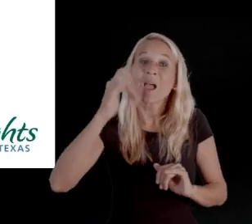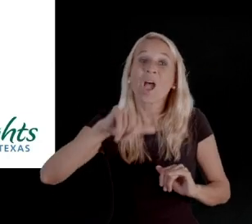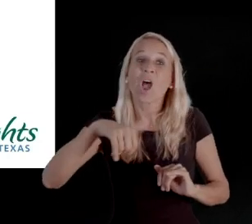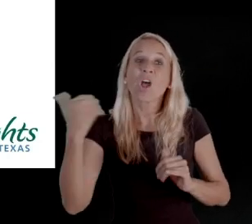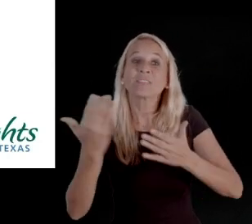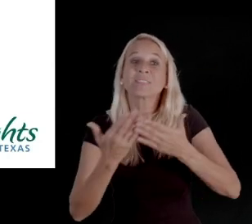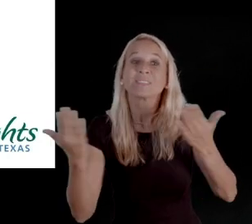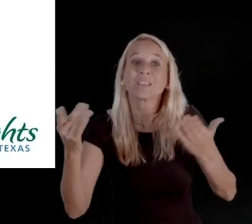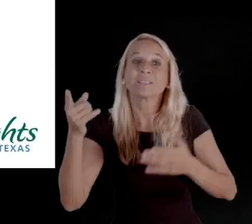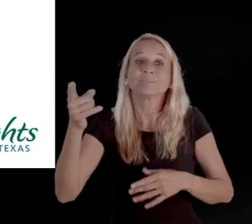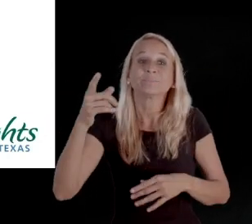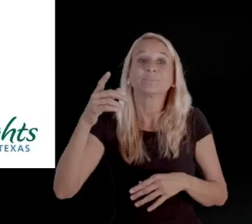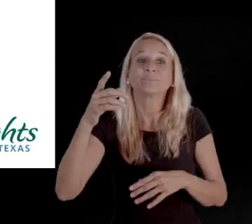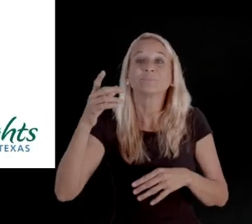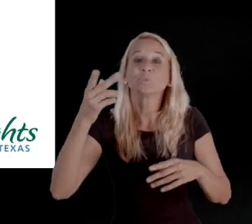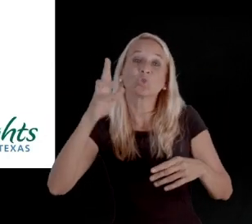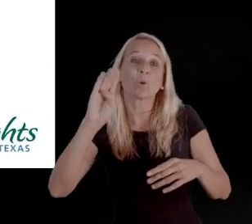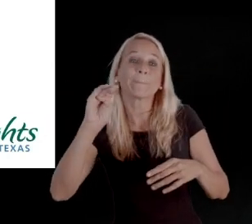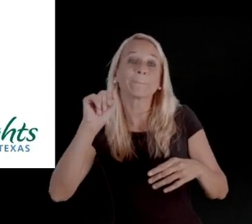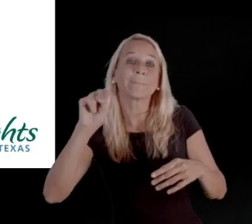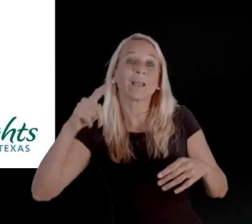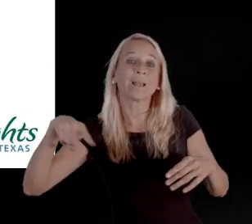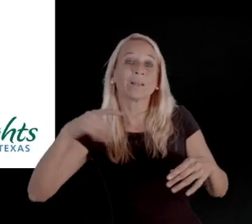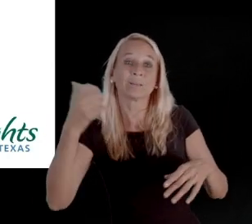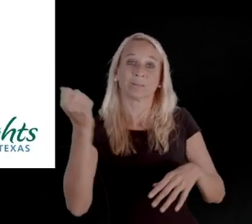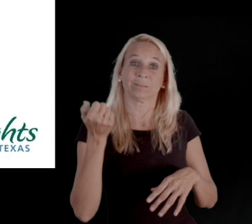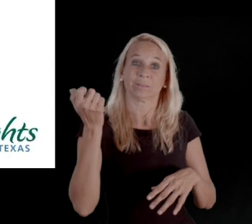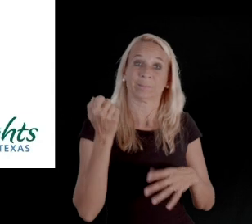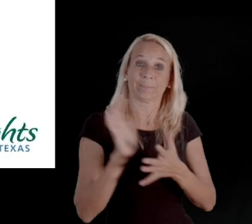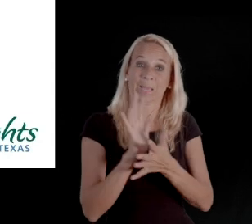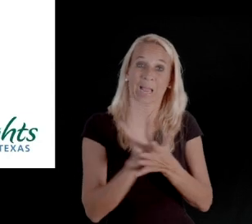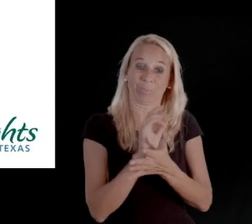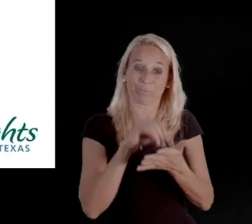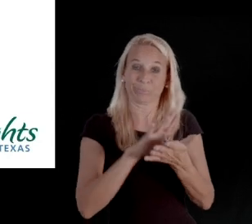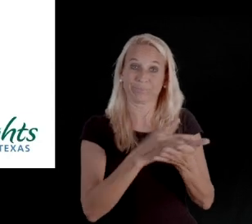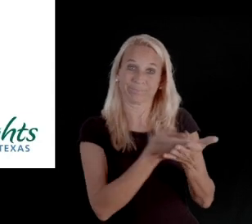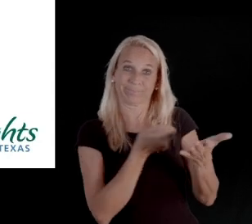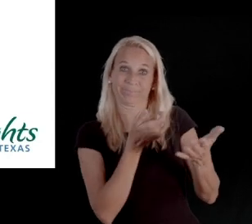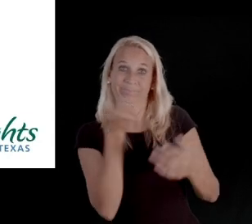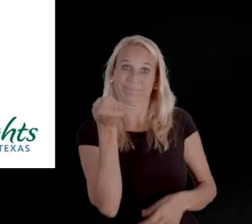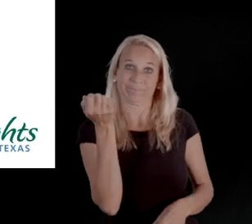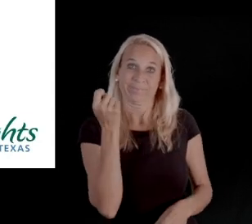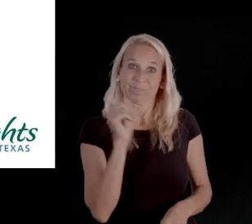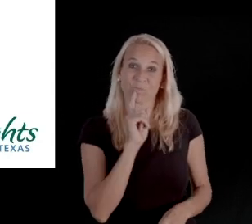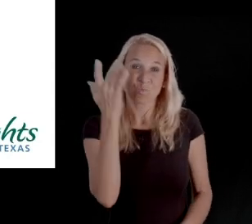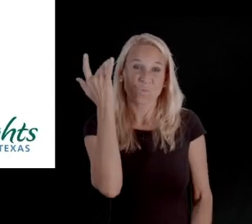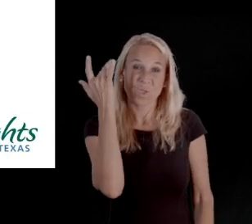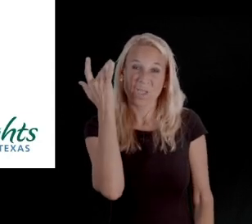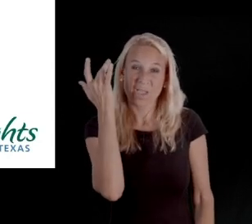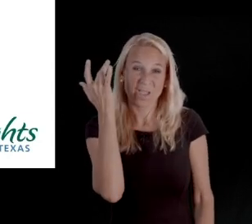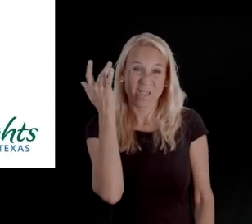aspect of taking the beneficiary off of paper and actually explaining what's going on. Because they only have what's